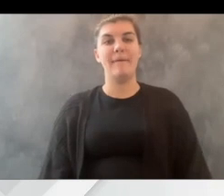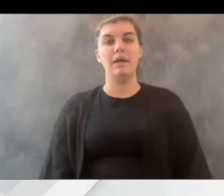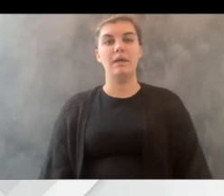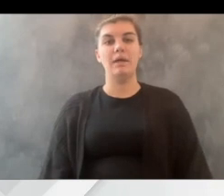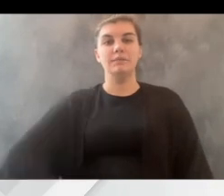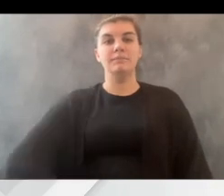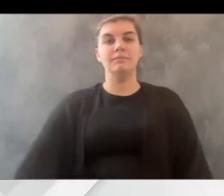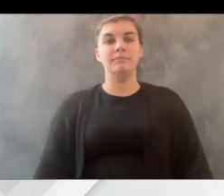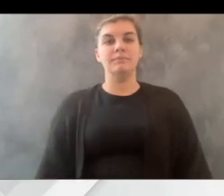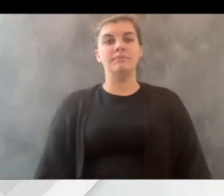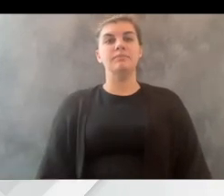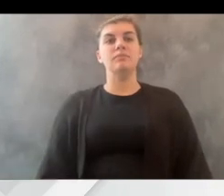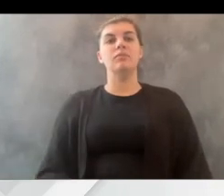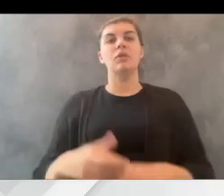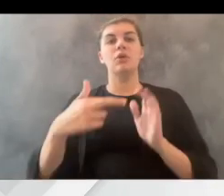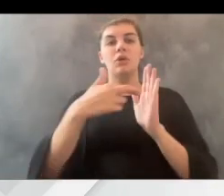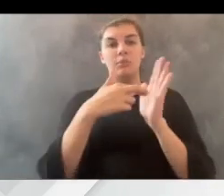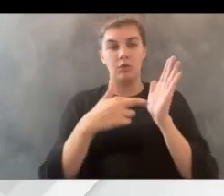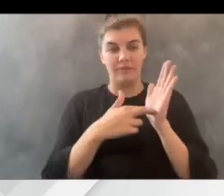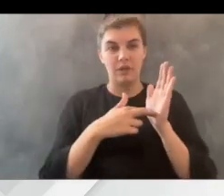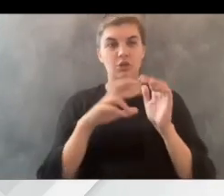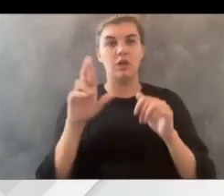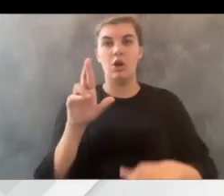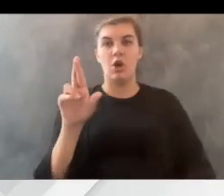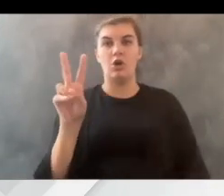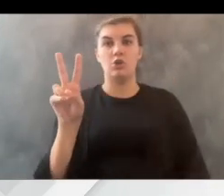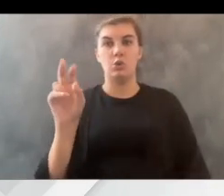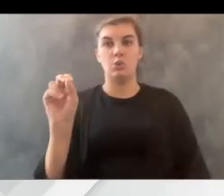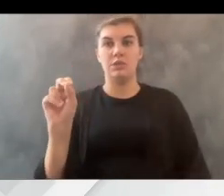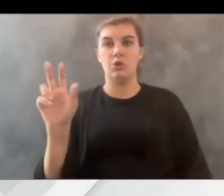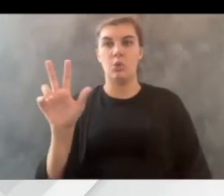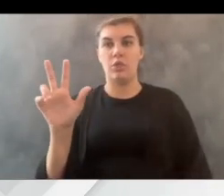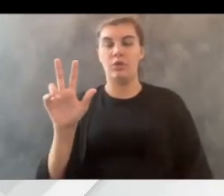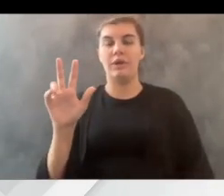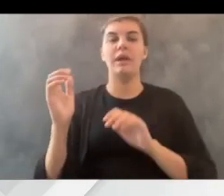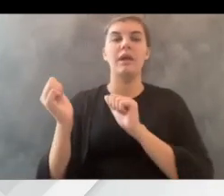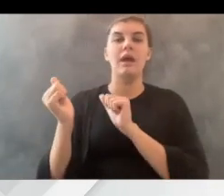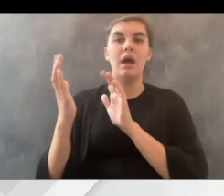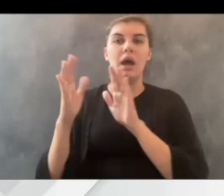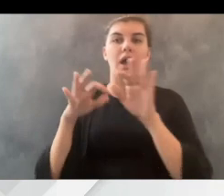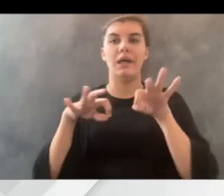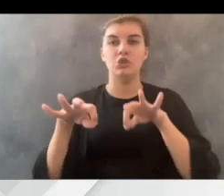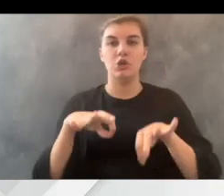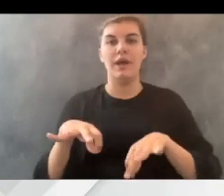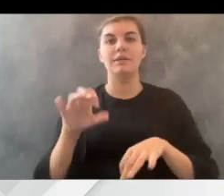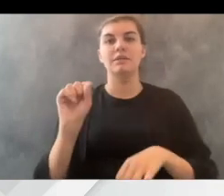Provision R203 addressed scoping for pedestrian access routes.